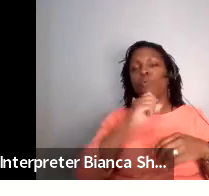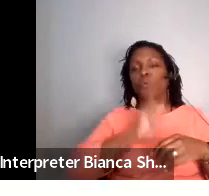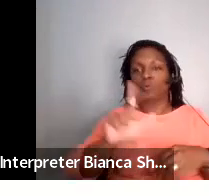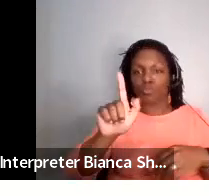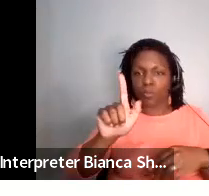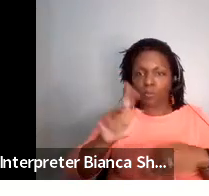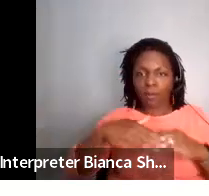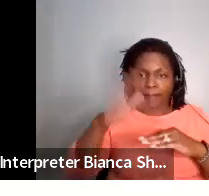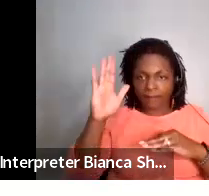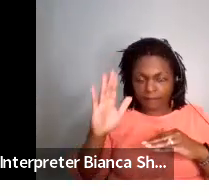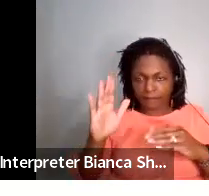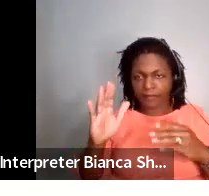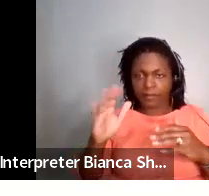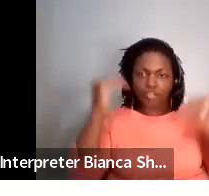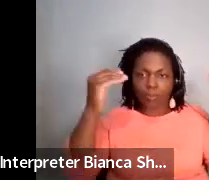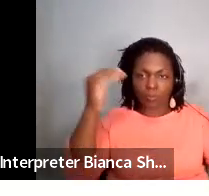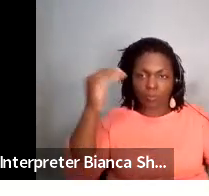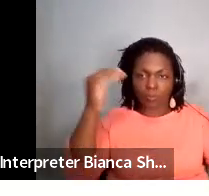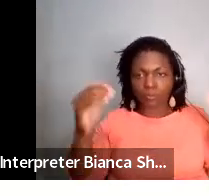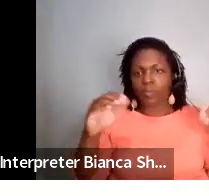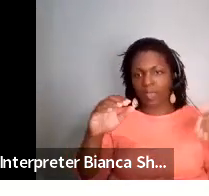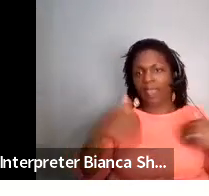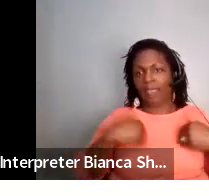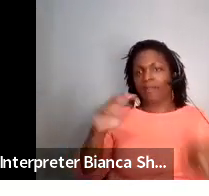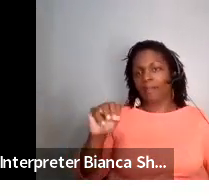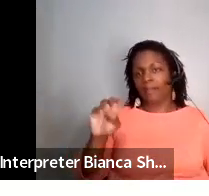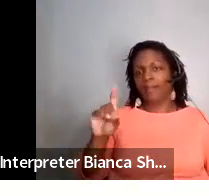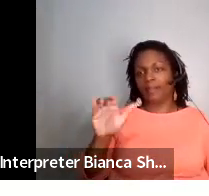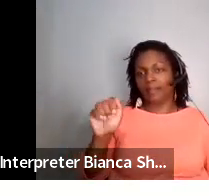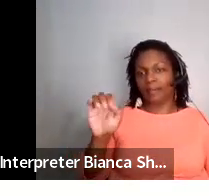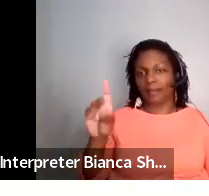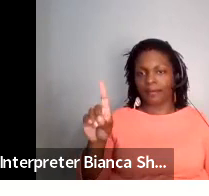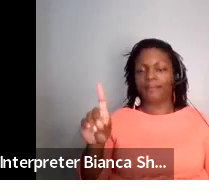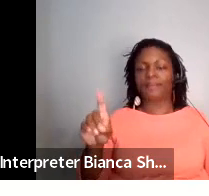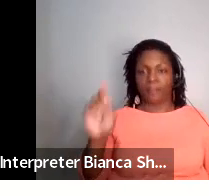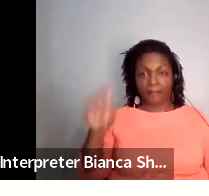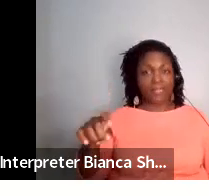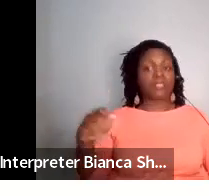That individuals the Medicaid members have to be associated with one of the 5 Medicaid managed care organizations.